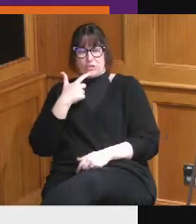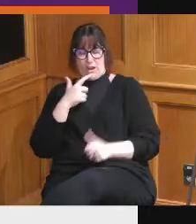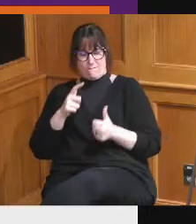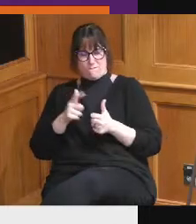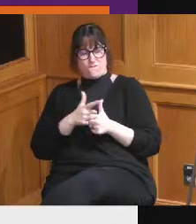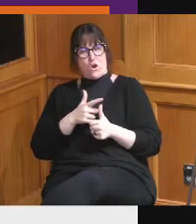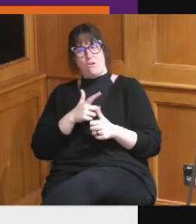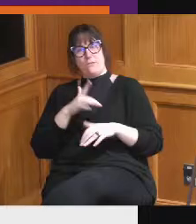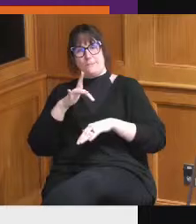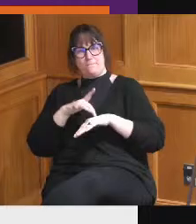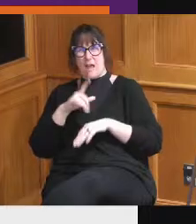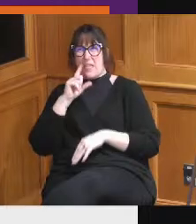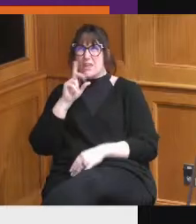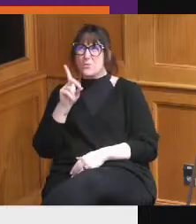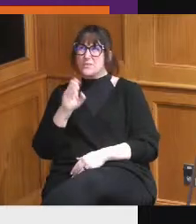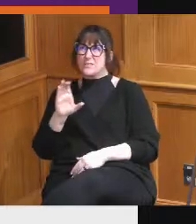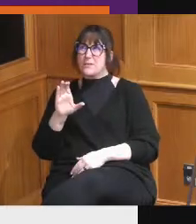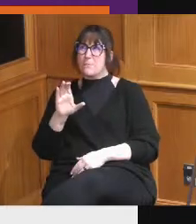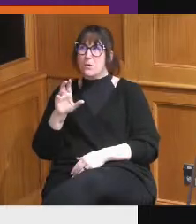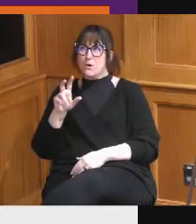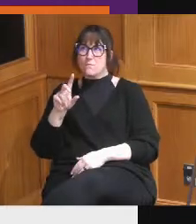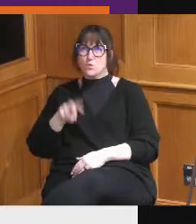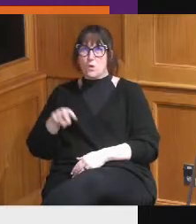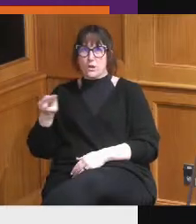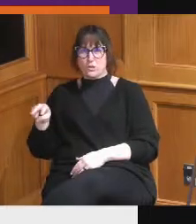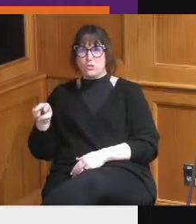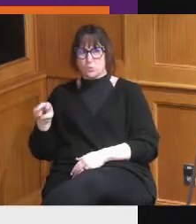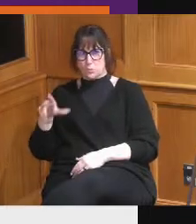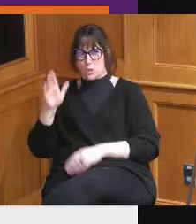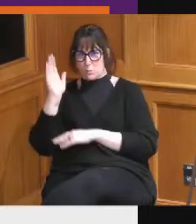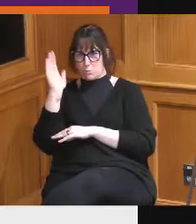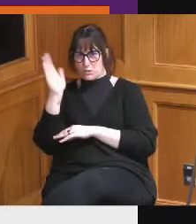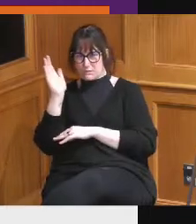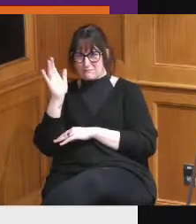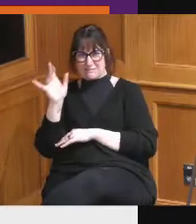in December of 22 and made a similar presentation Joe and I did about sort of what we were planning